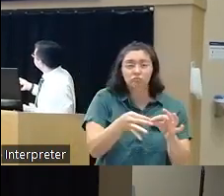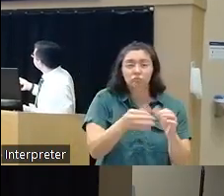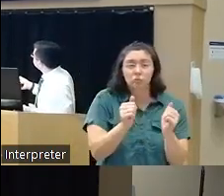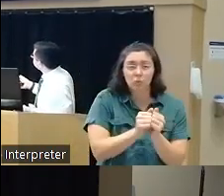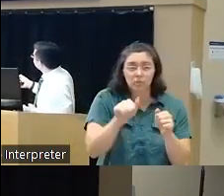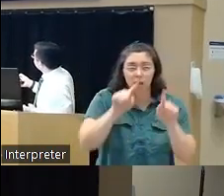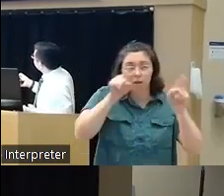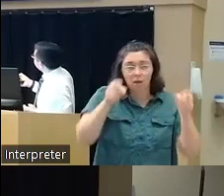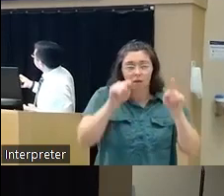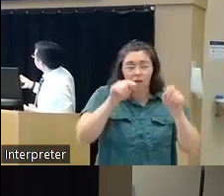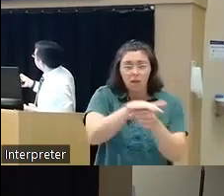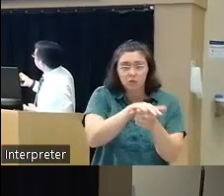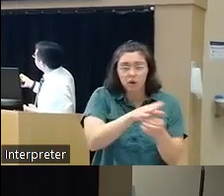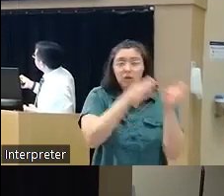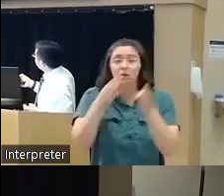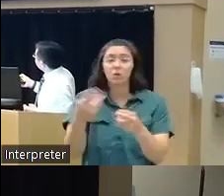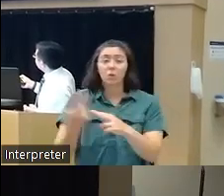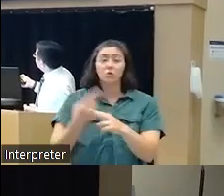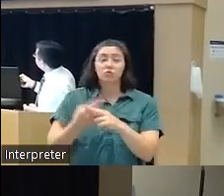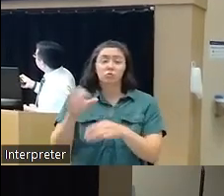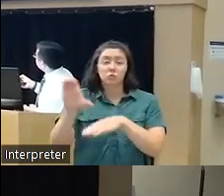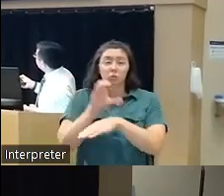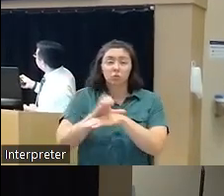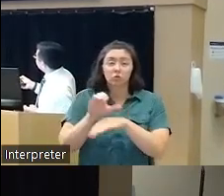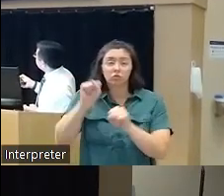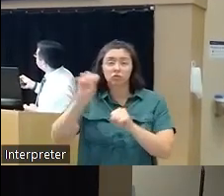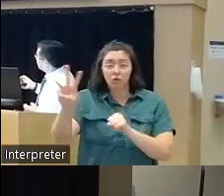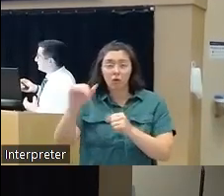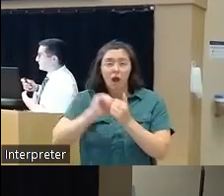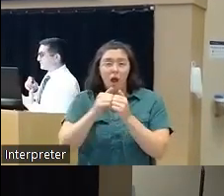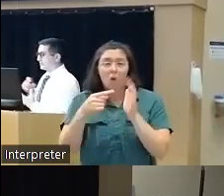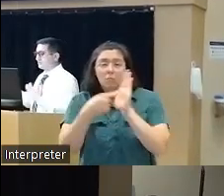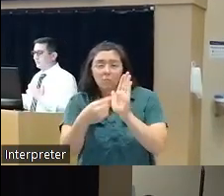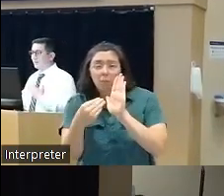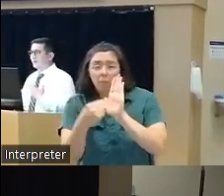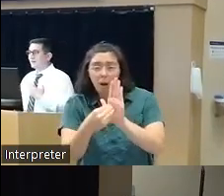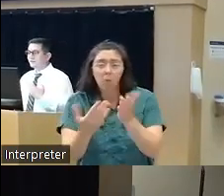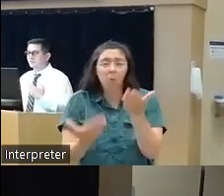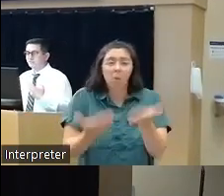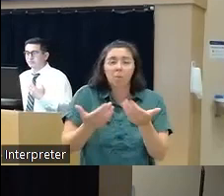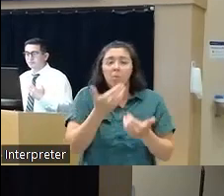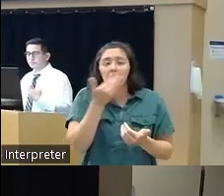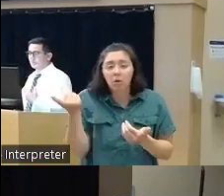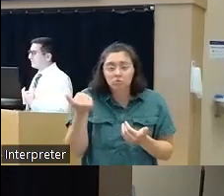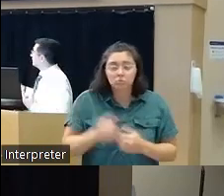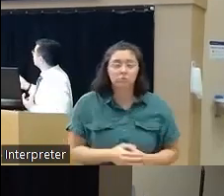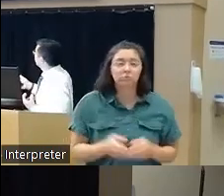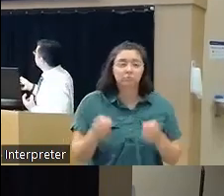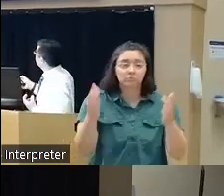strike region we used computer software to help us model what might be the best Montage to use and